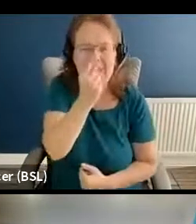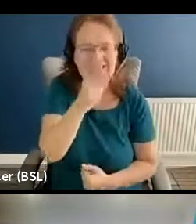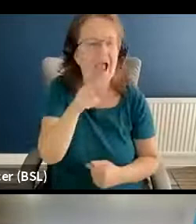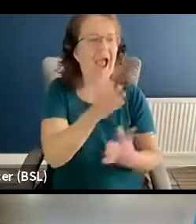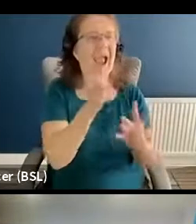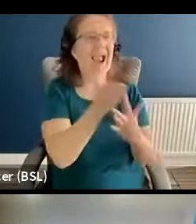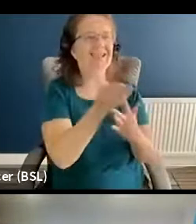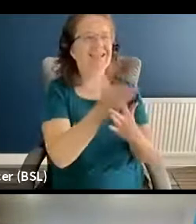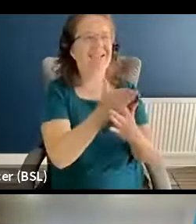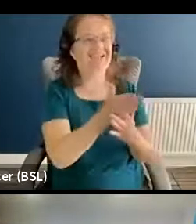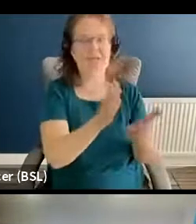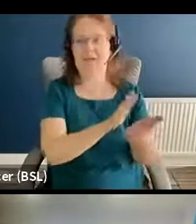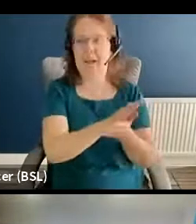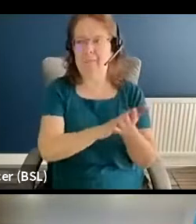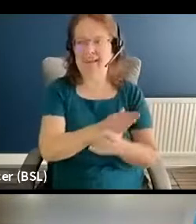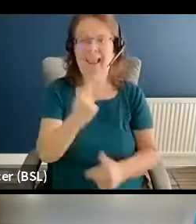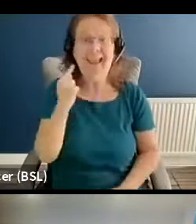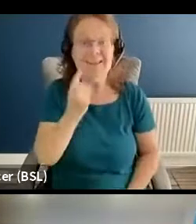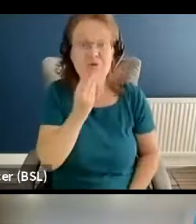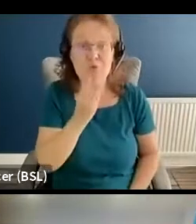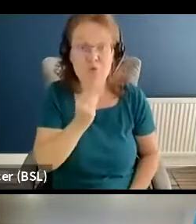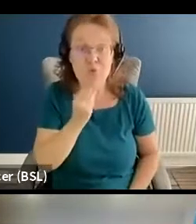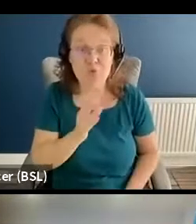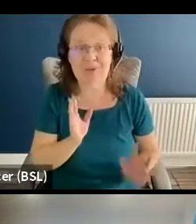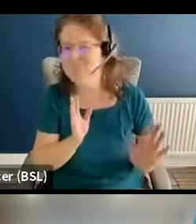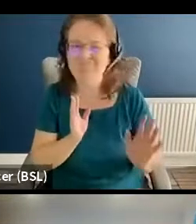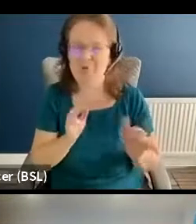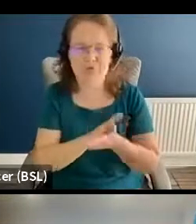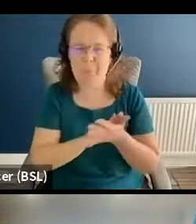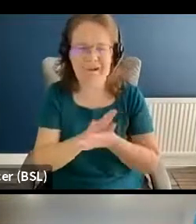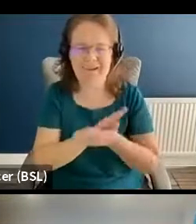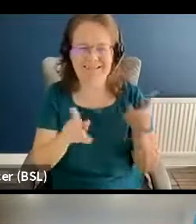actually easy to use. And we are trying to stress that by involving users throughout the process.